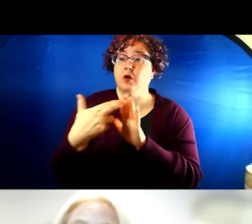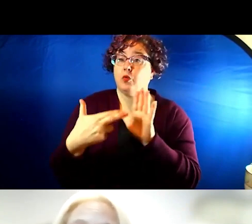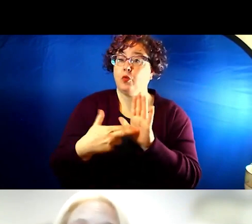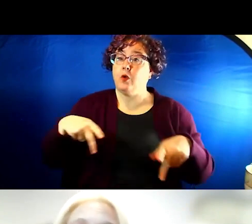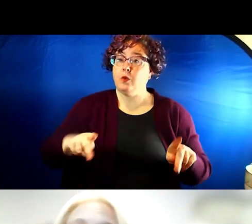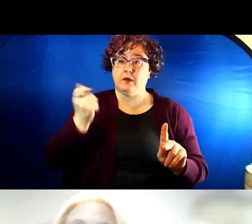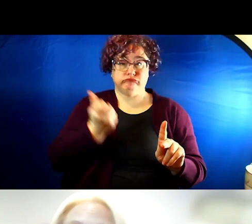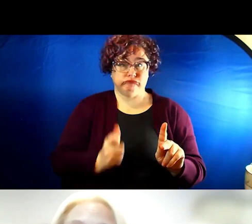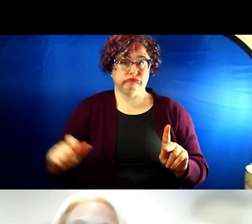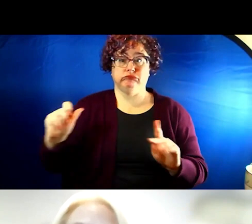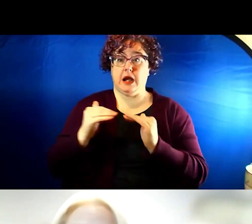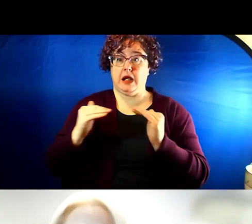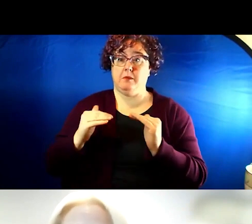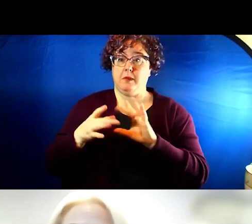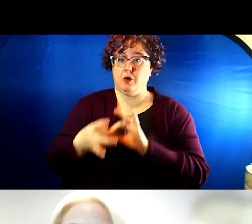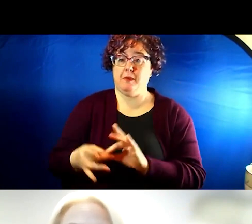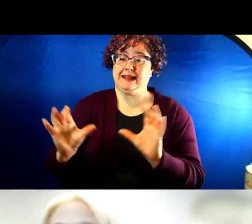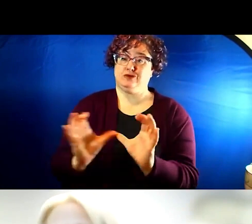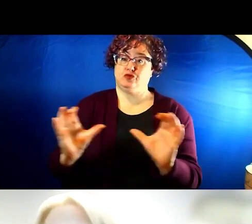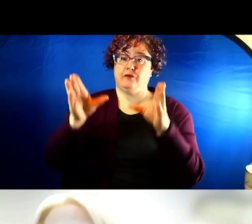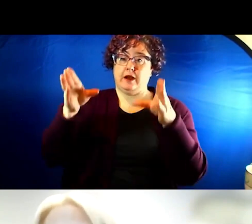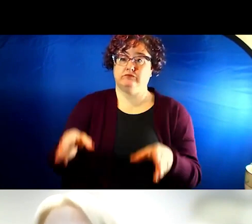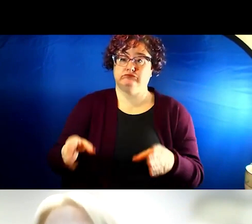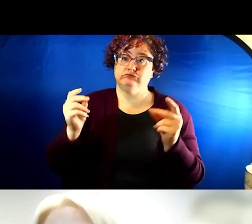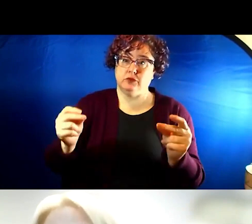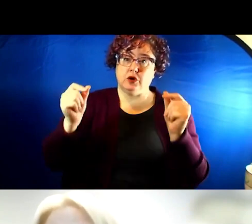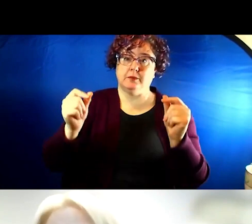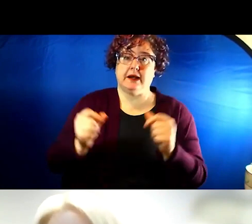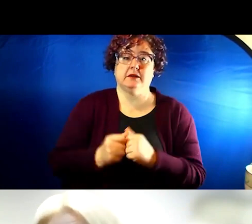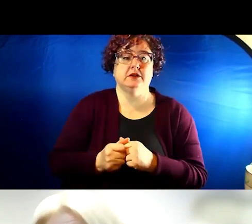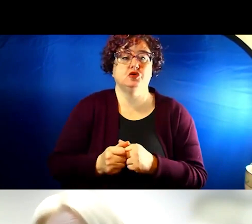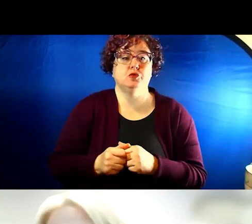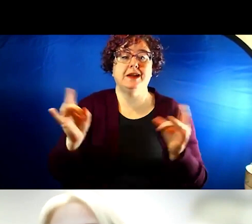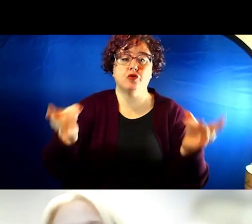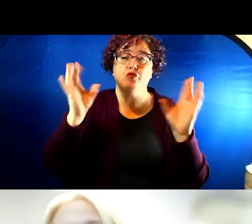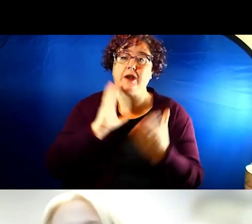BASED INDIVIDUAL TO AUTOMATICALLY BE A CRISIS INTERVENTION WORKER.